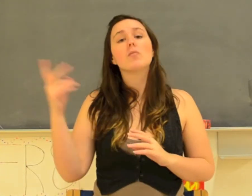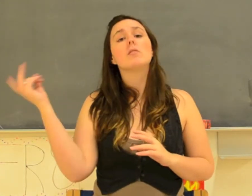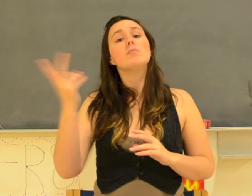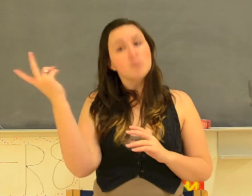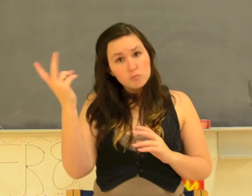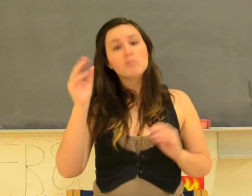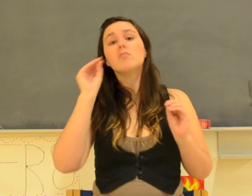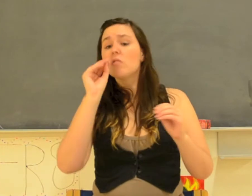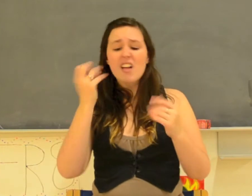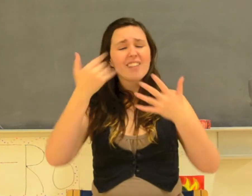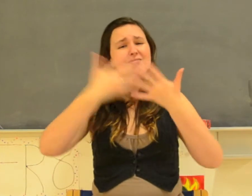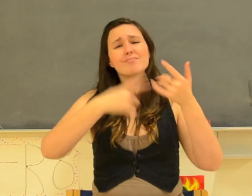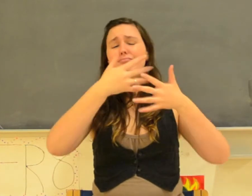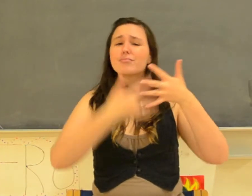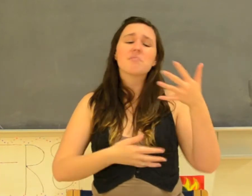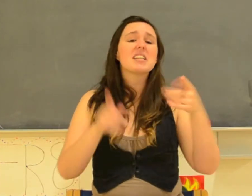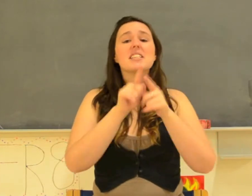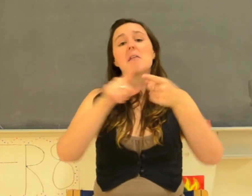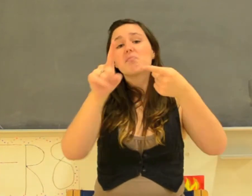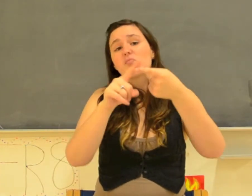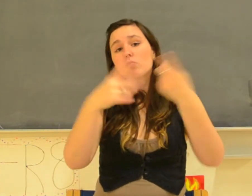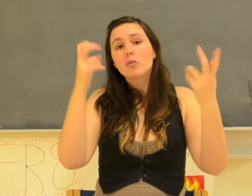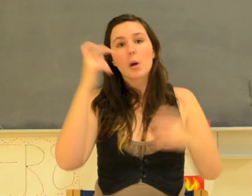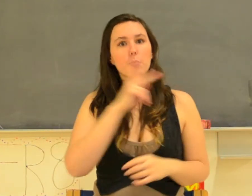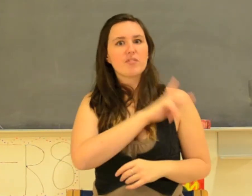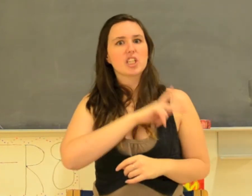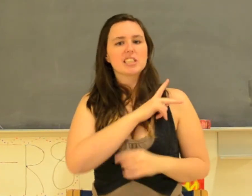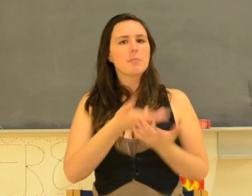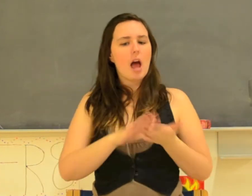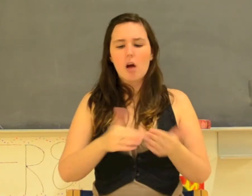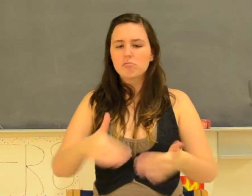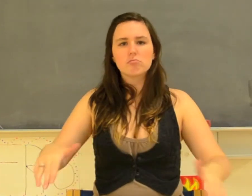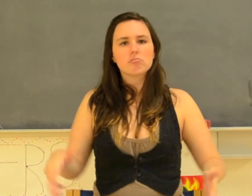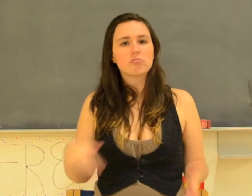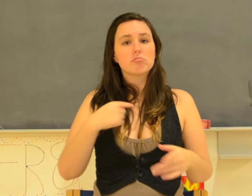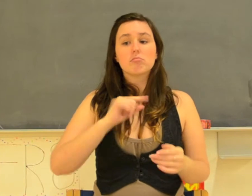They taught us about a variety of things, some of them being Professionalism where it is essential for interpreters